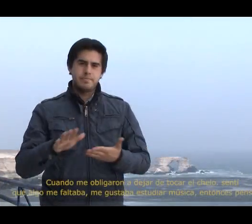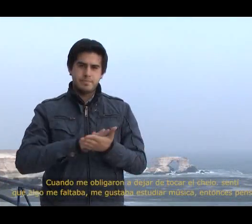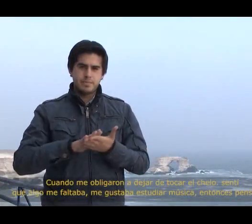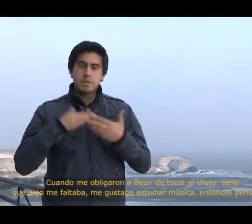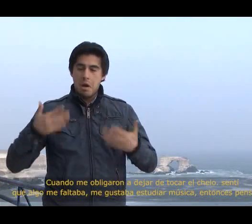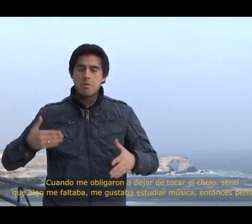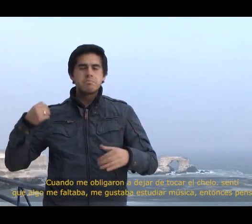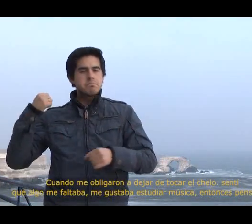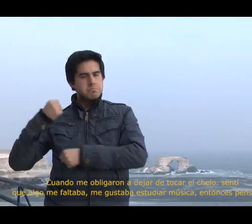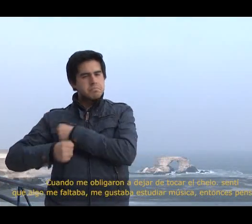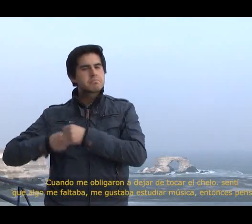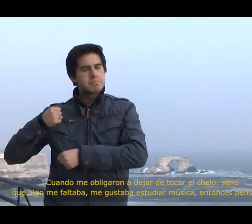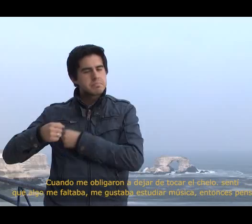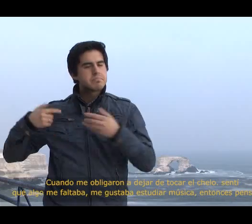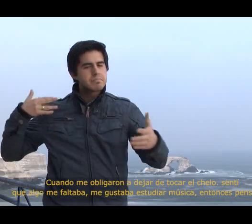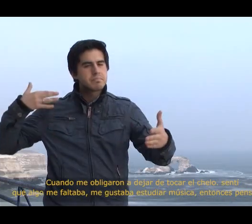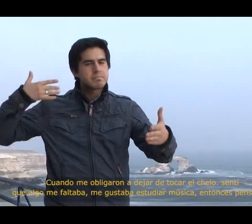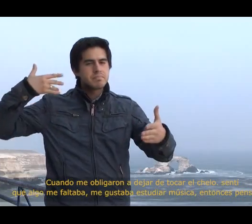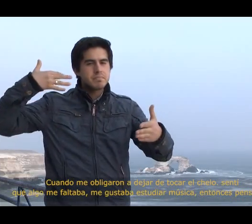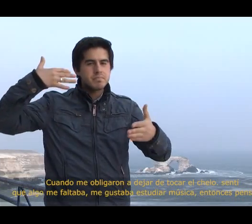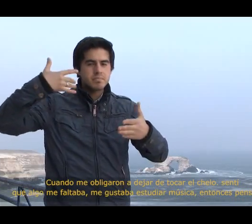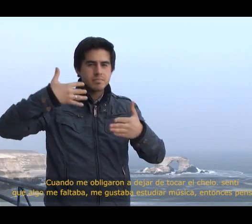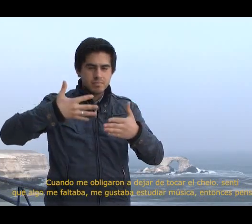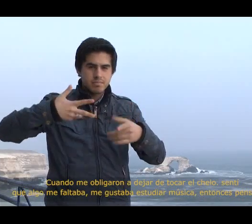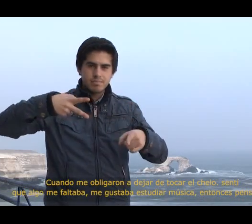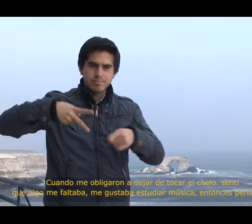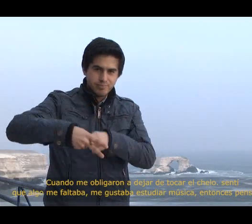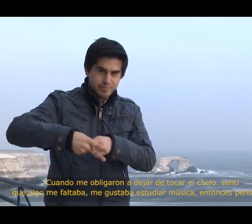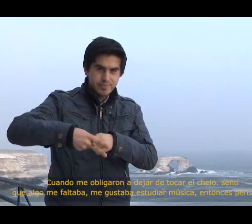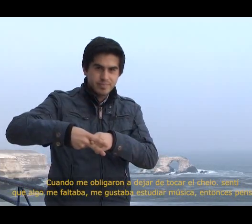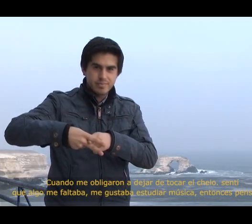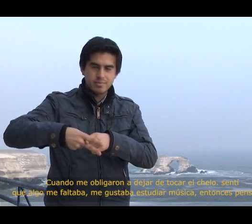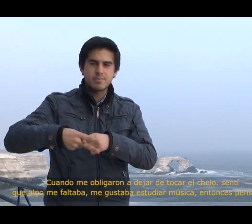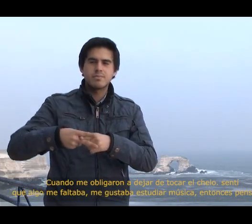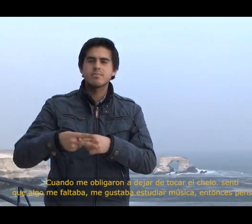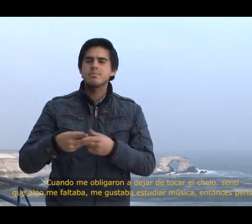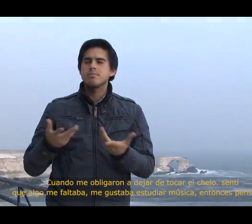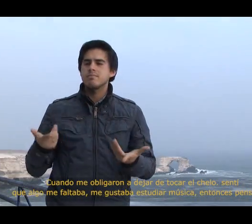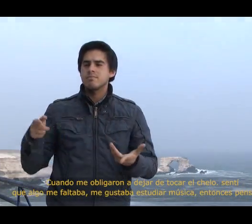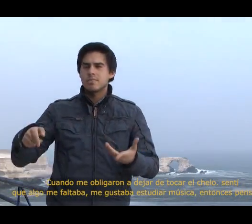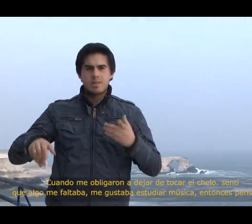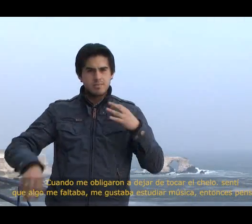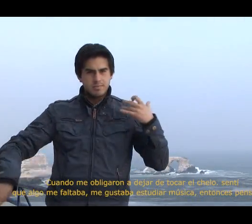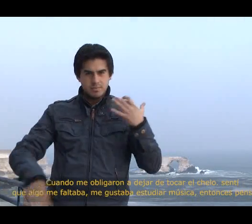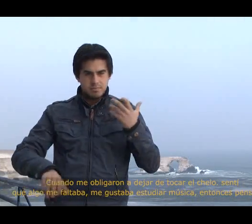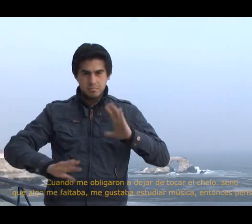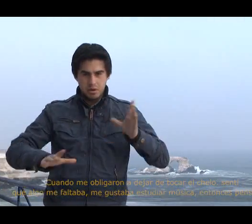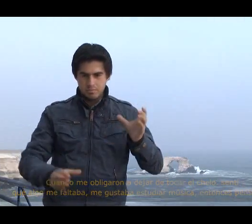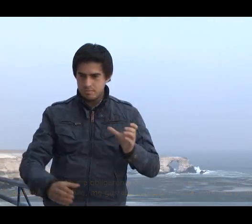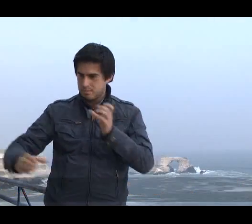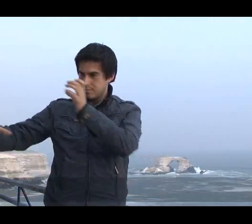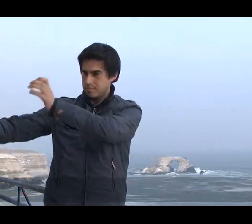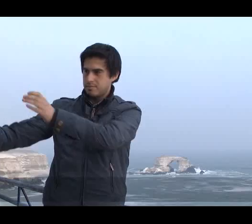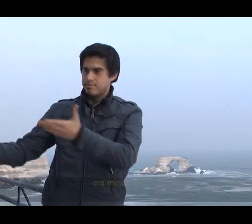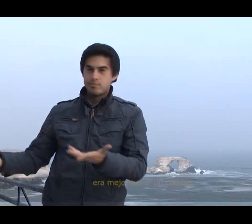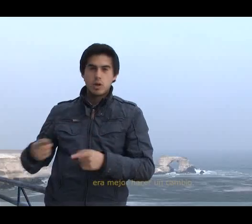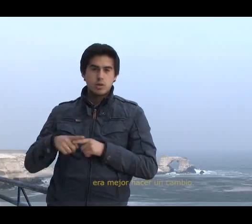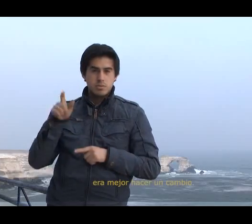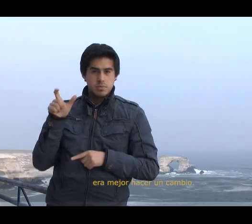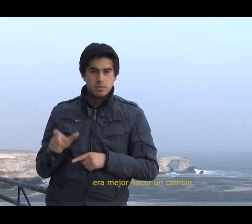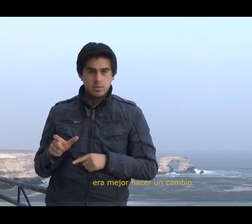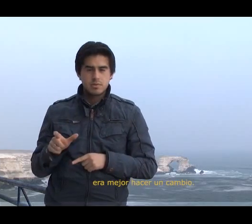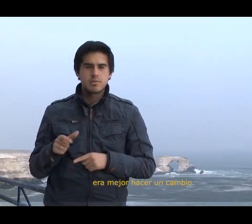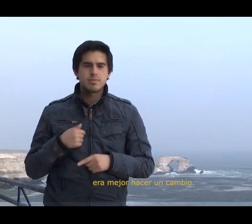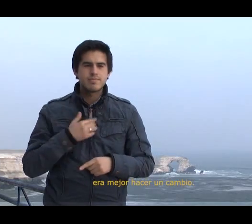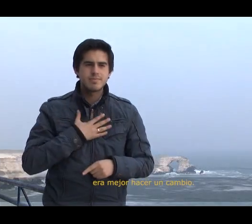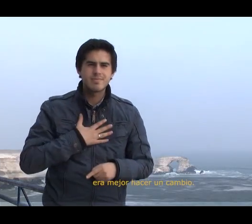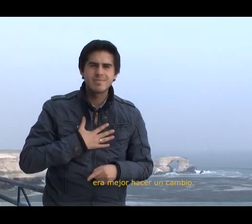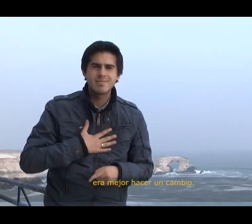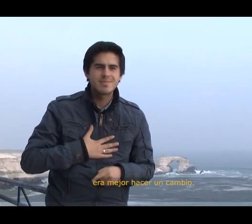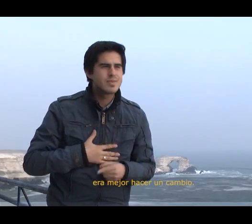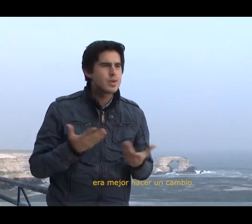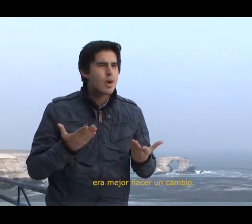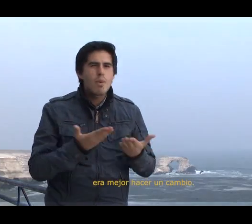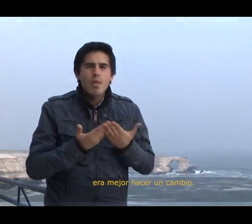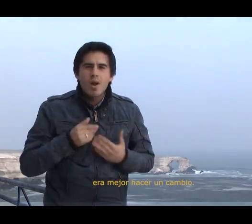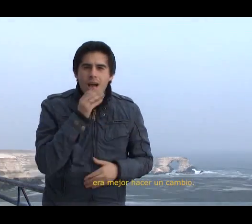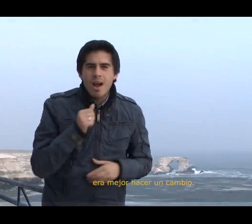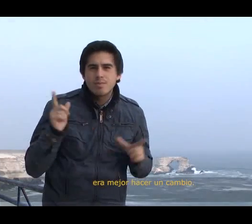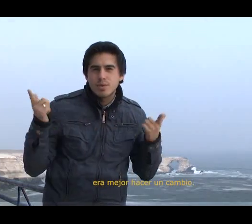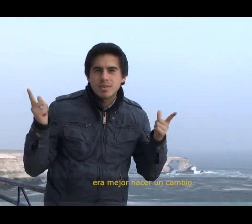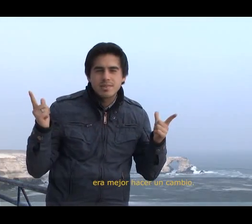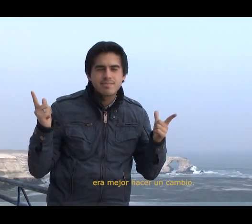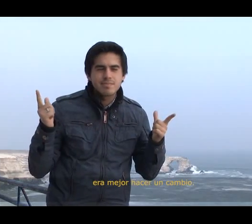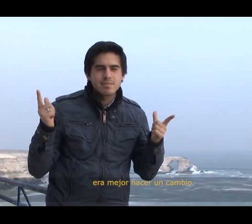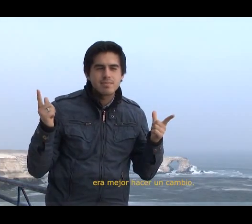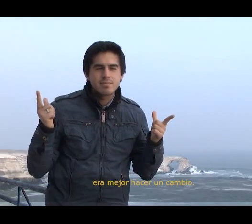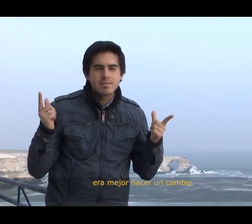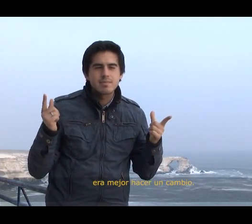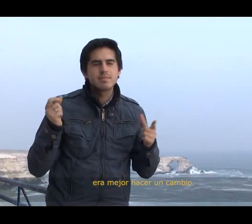After they forced me to quit playing the cello, I felt that I was missing something. I had liked studying music.